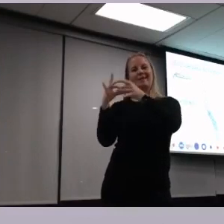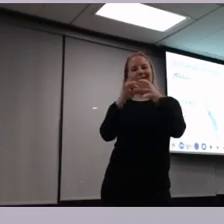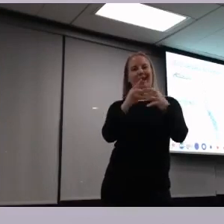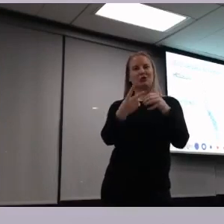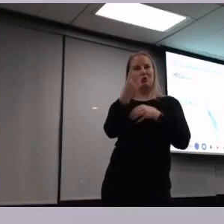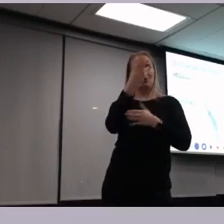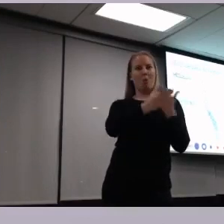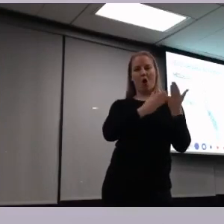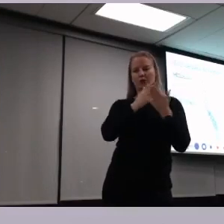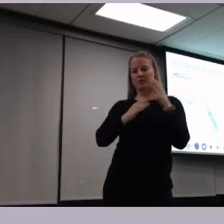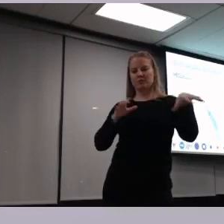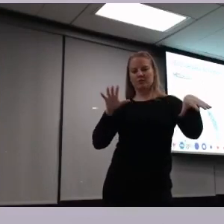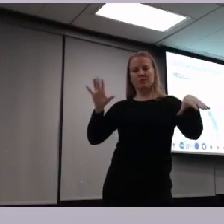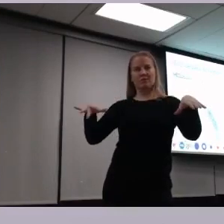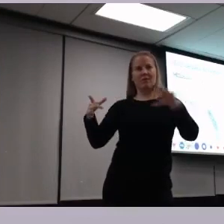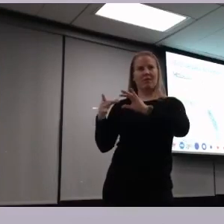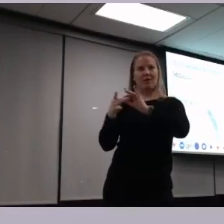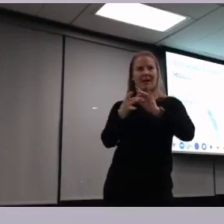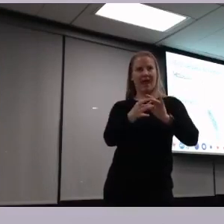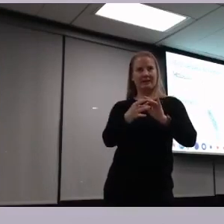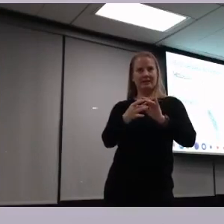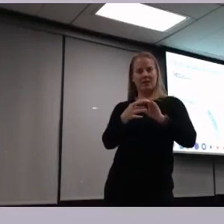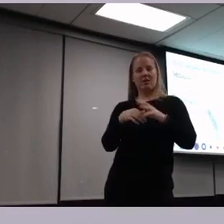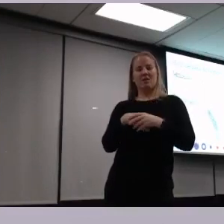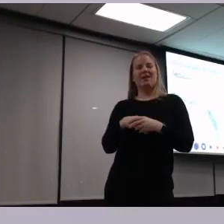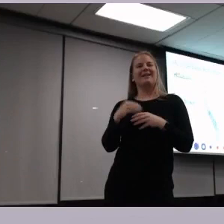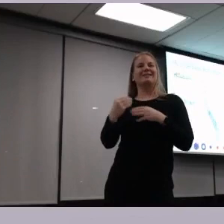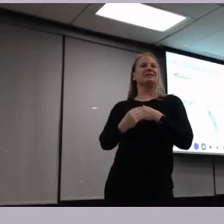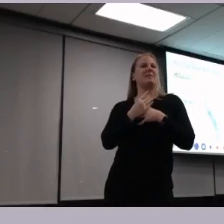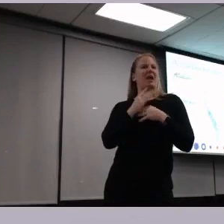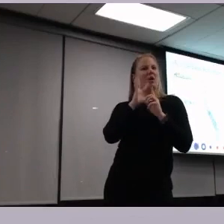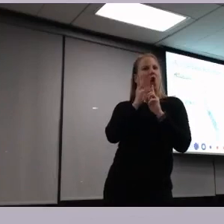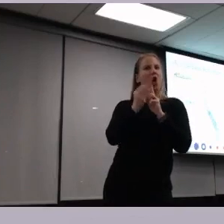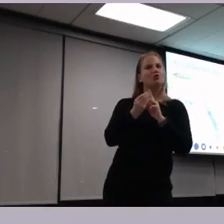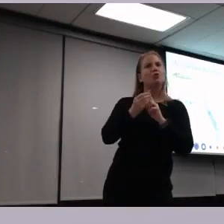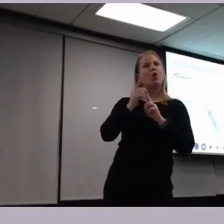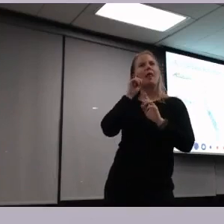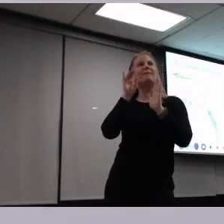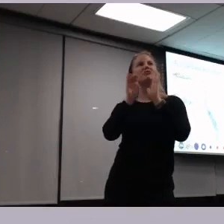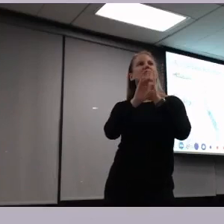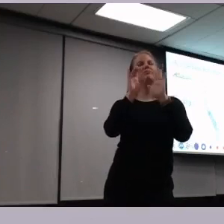again here. Inspired by culture and images, a curved pedestrian path has been created